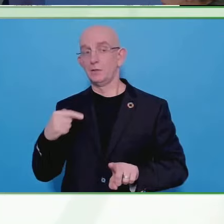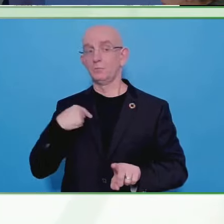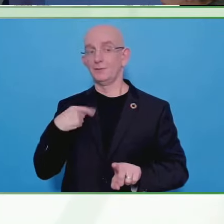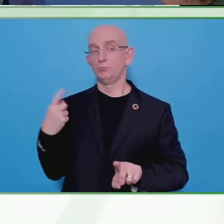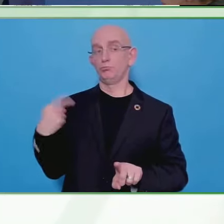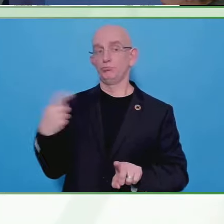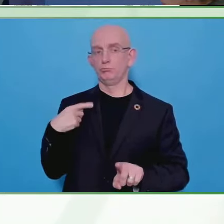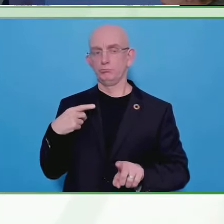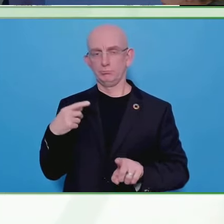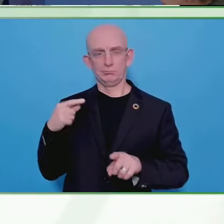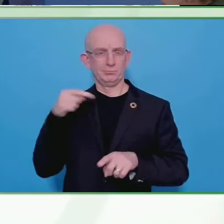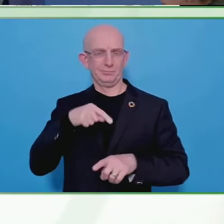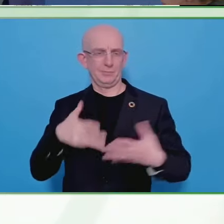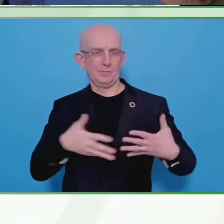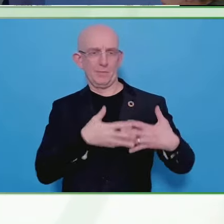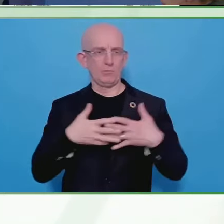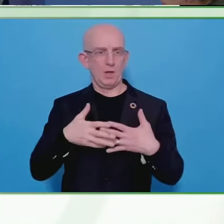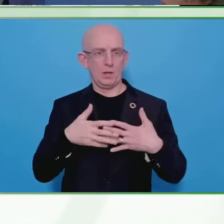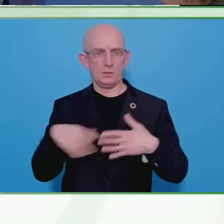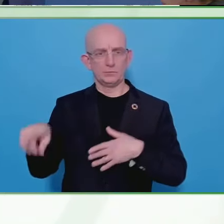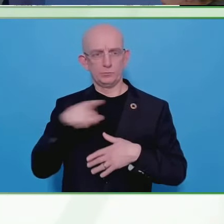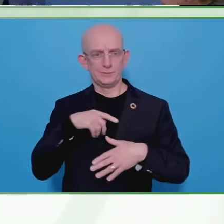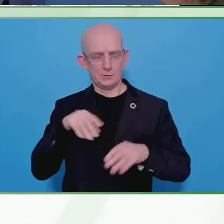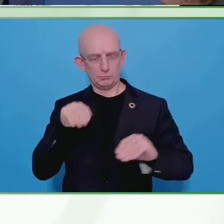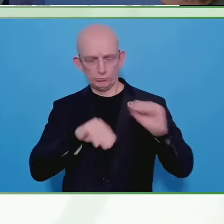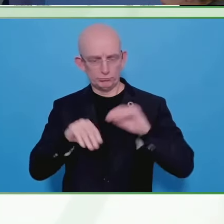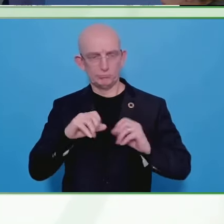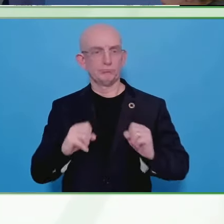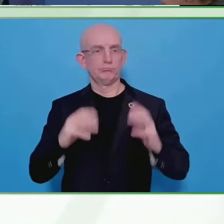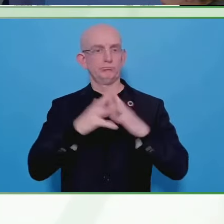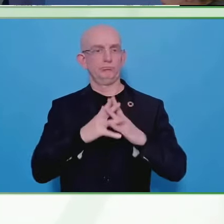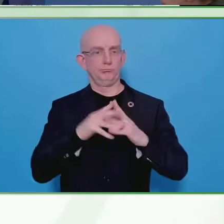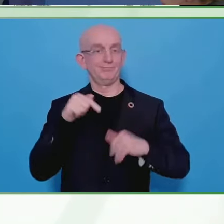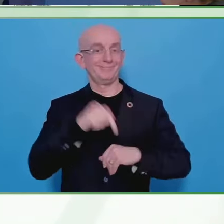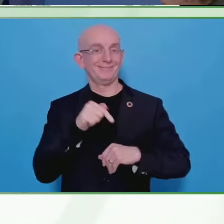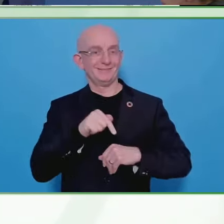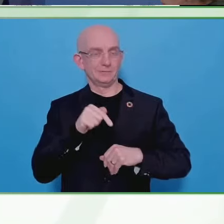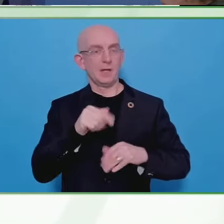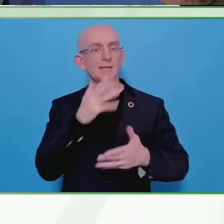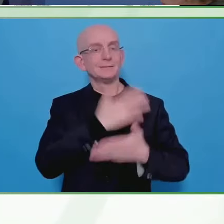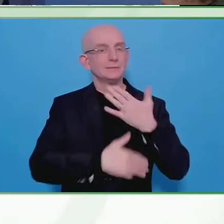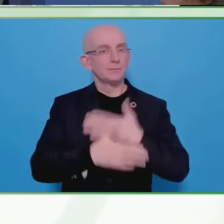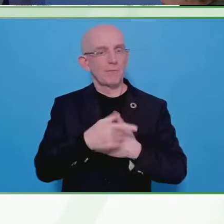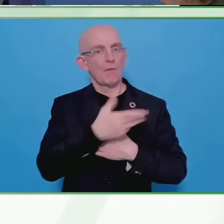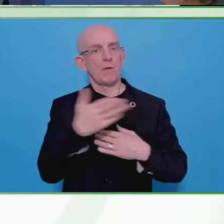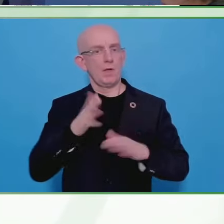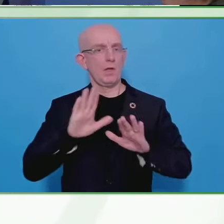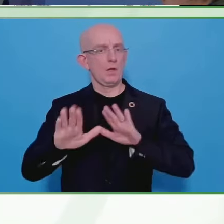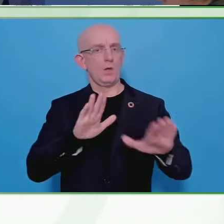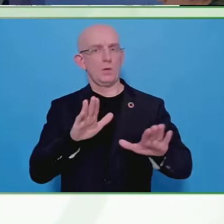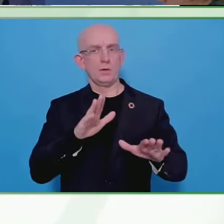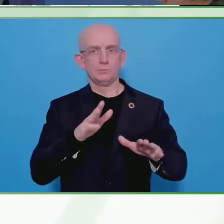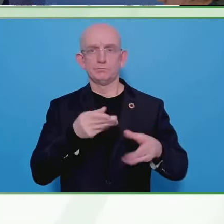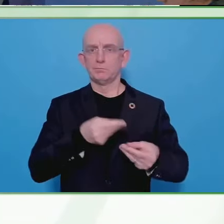We don't really see it happening in other countries and there is nothing wrong with having multiple options of United States.